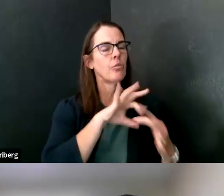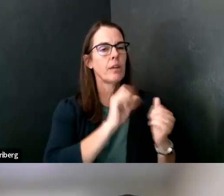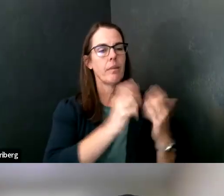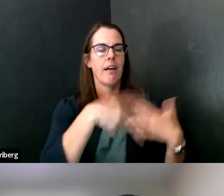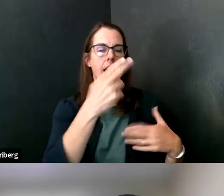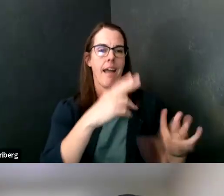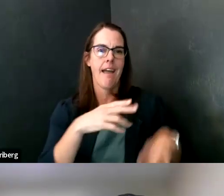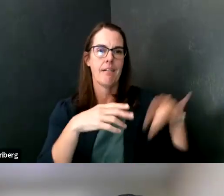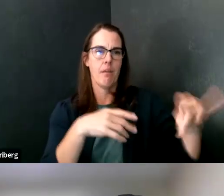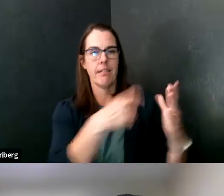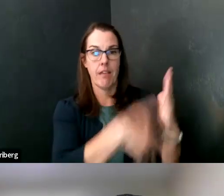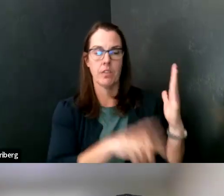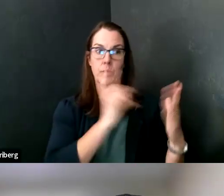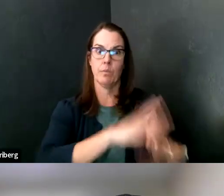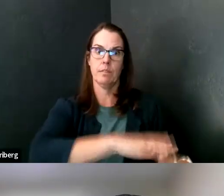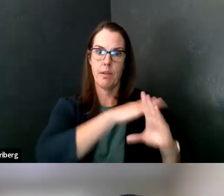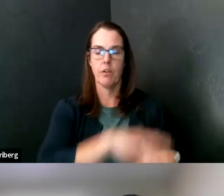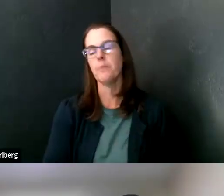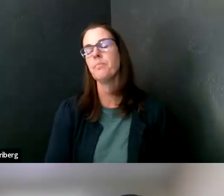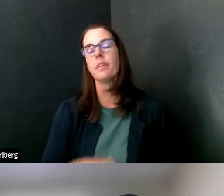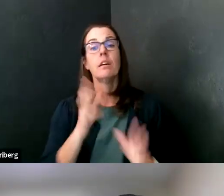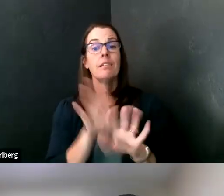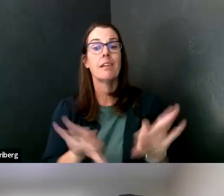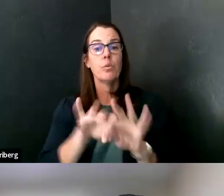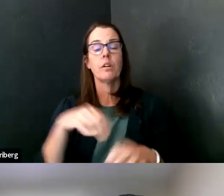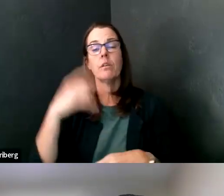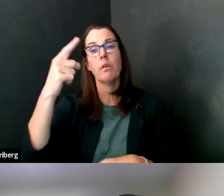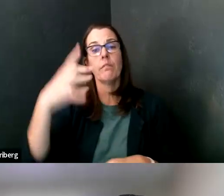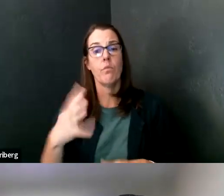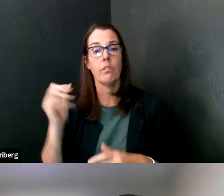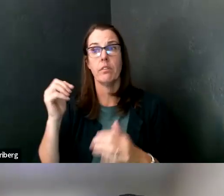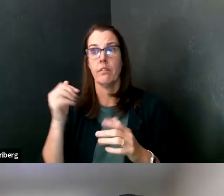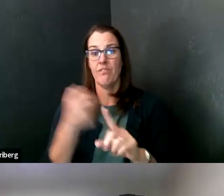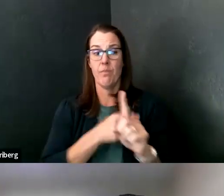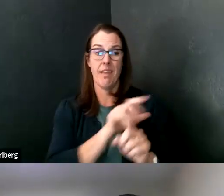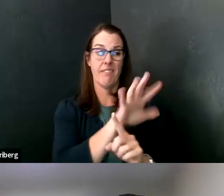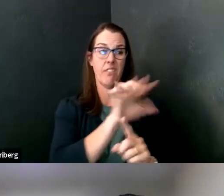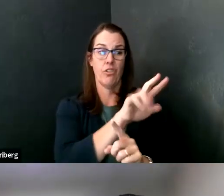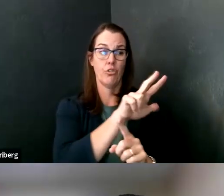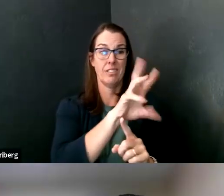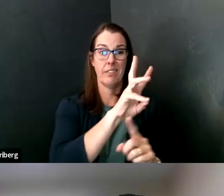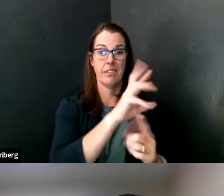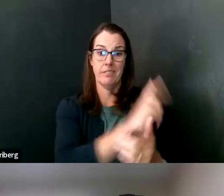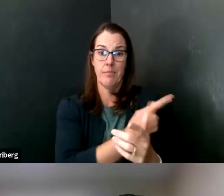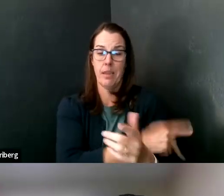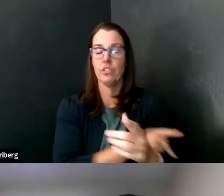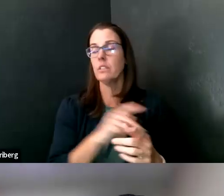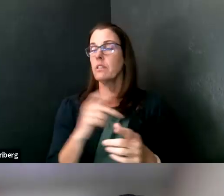true barriers. Importantly, one quarter of all the 537 patients reported paying multiple prices for